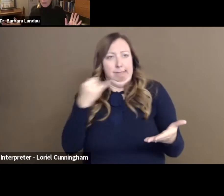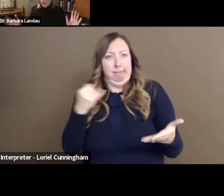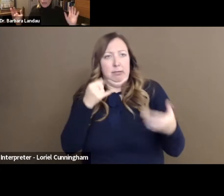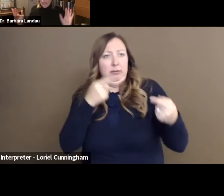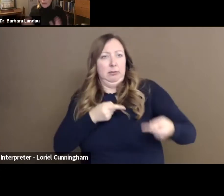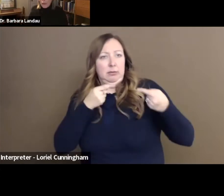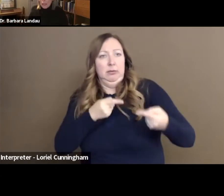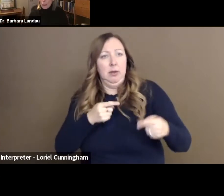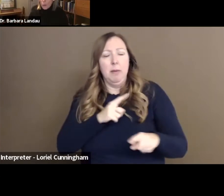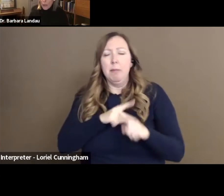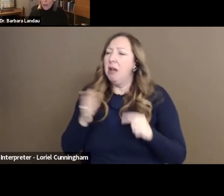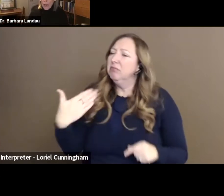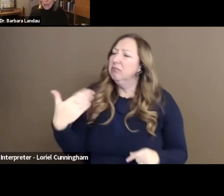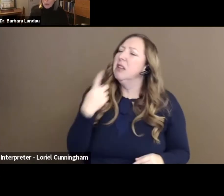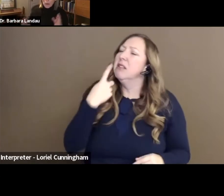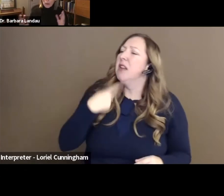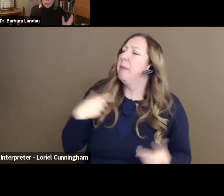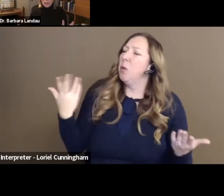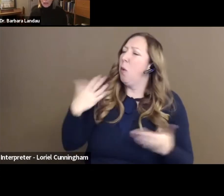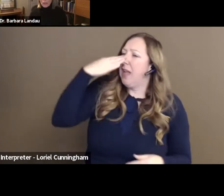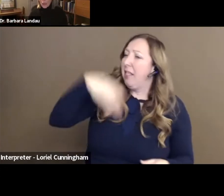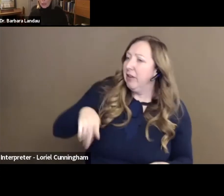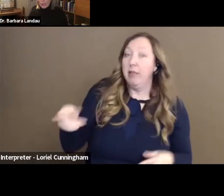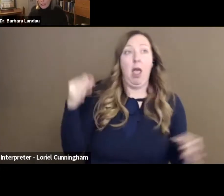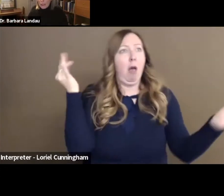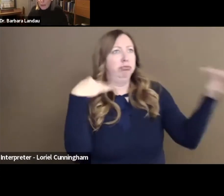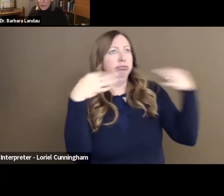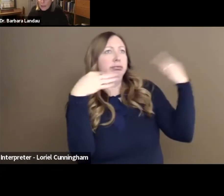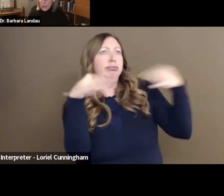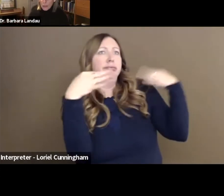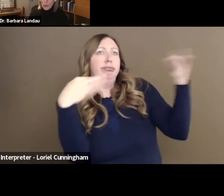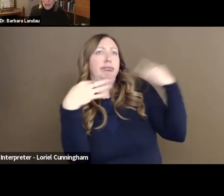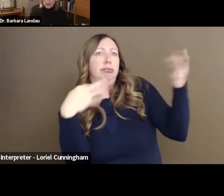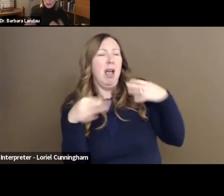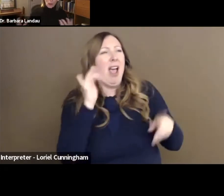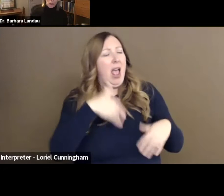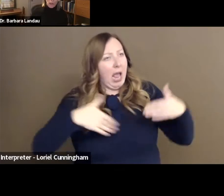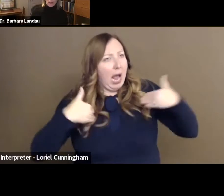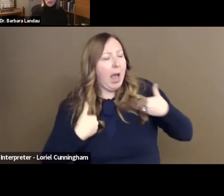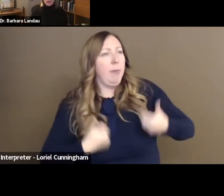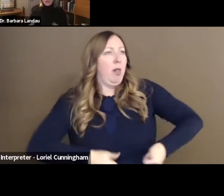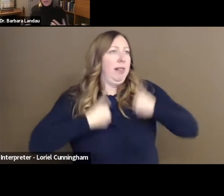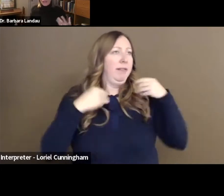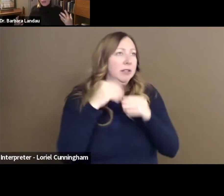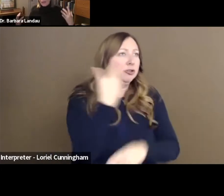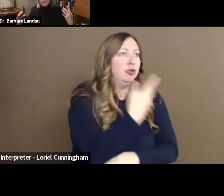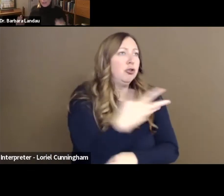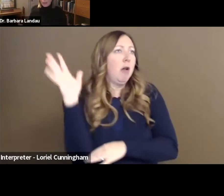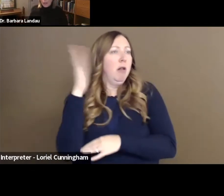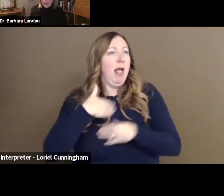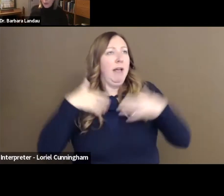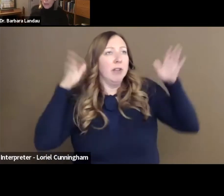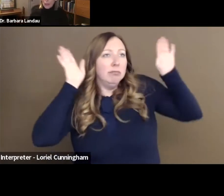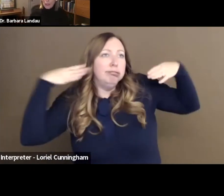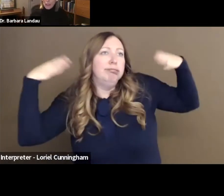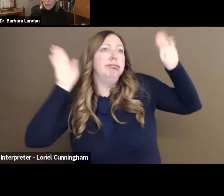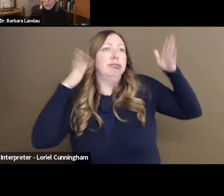what an elephant is it's one of the animals it lives in the jungle it can live in the zoo it has long grey ears